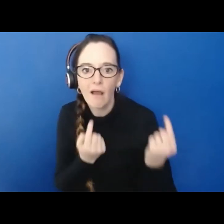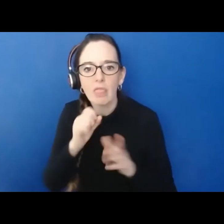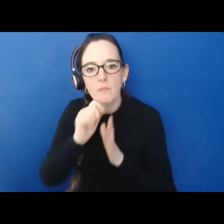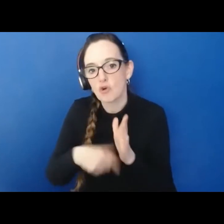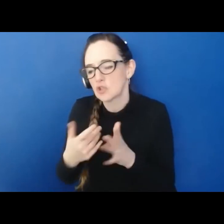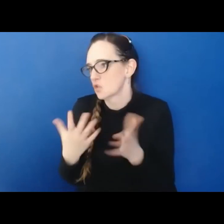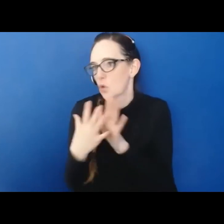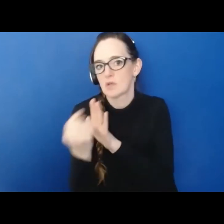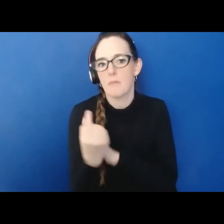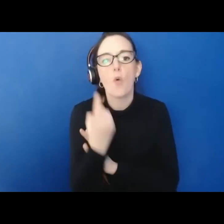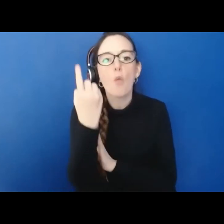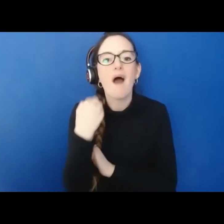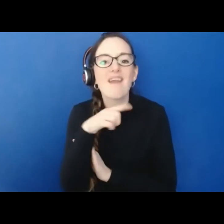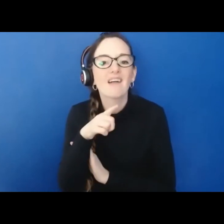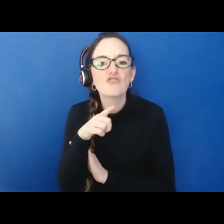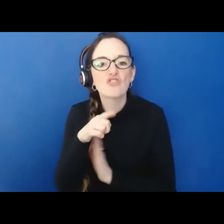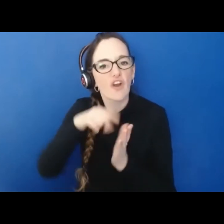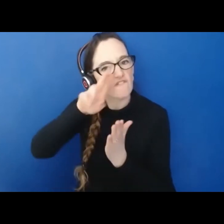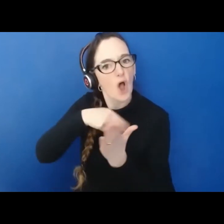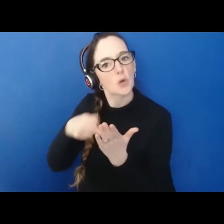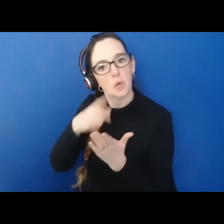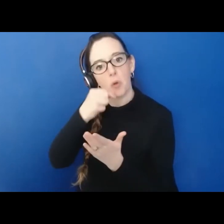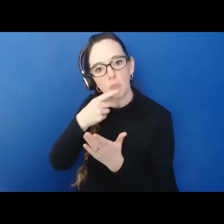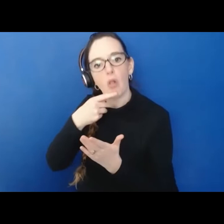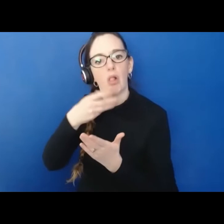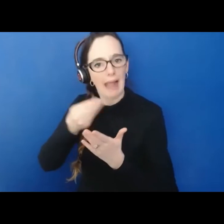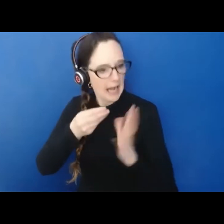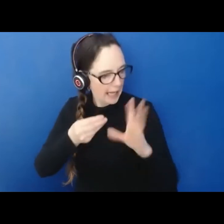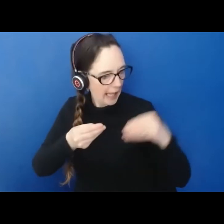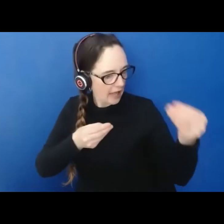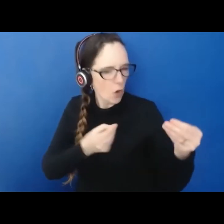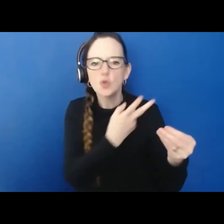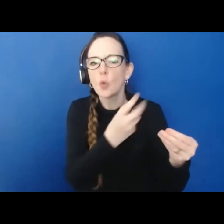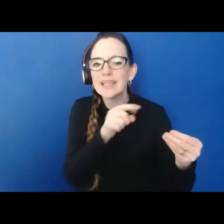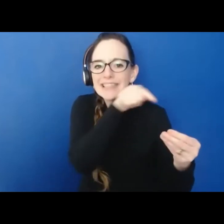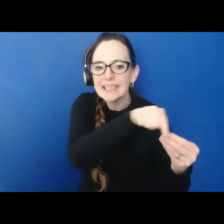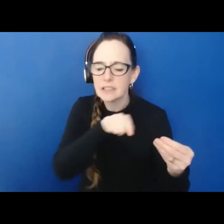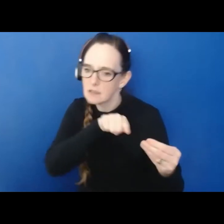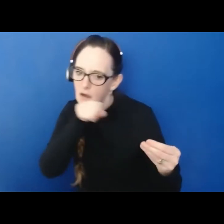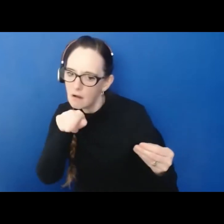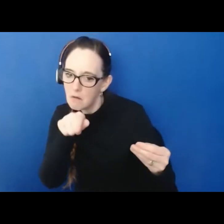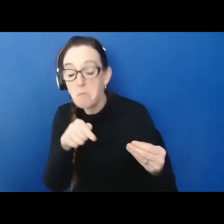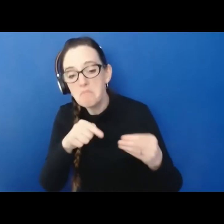you can put them on different projects. And we've also decided to use the lunar cycles